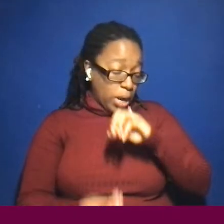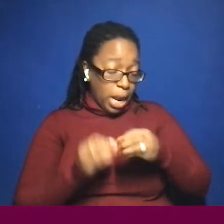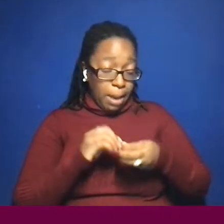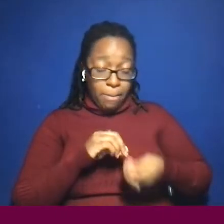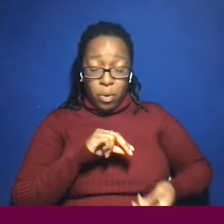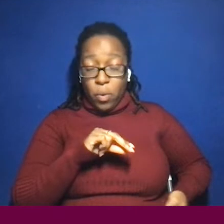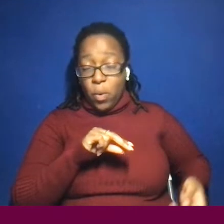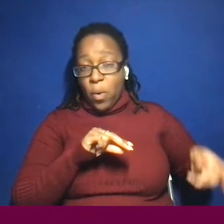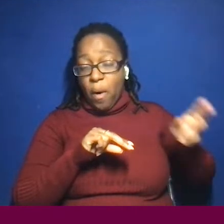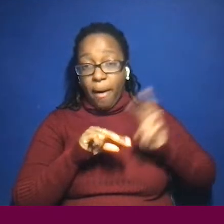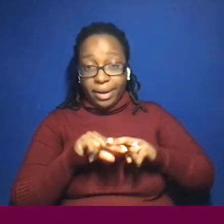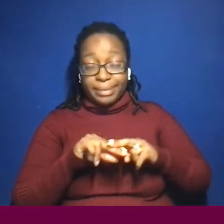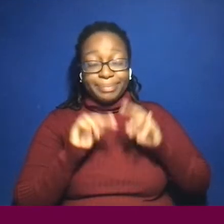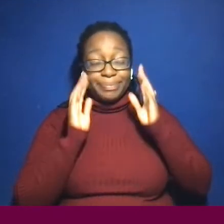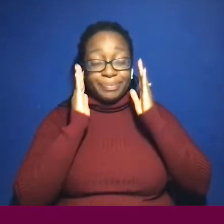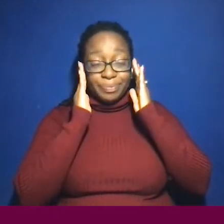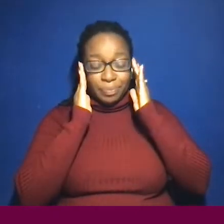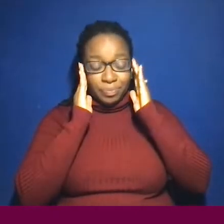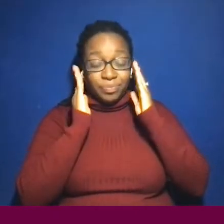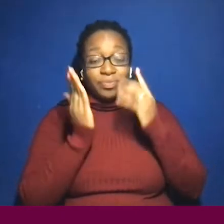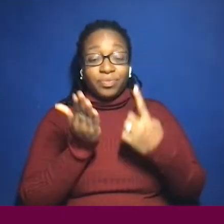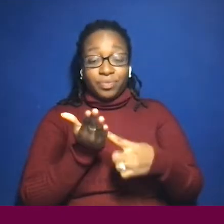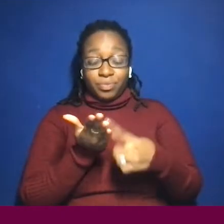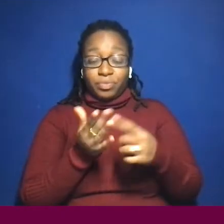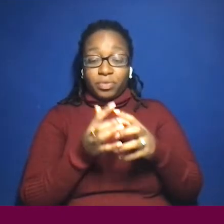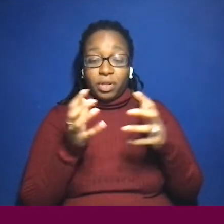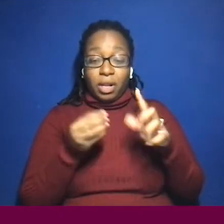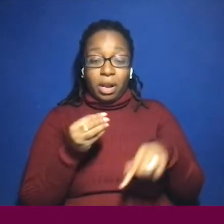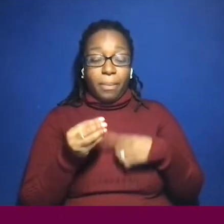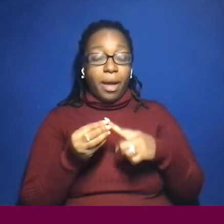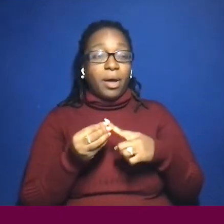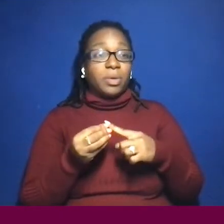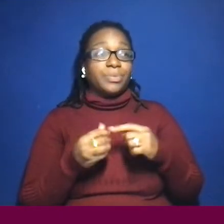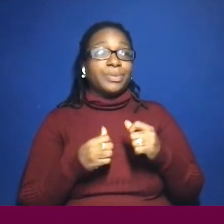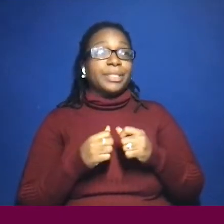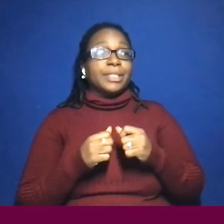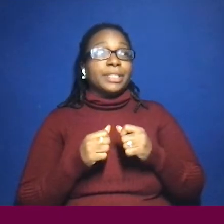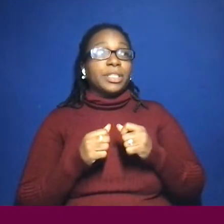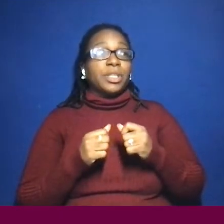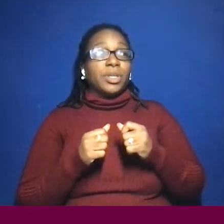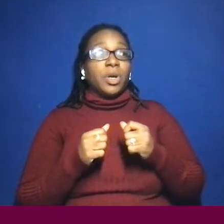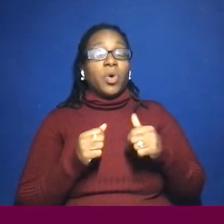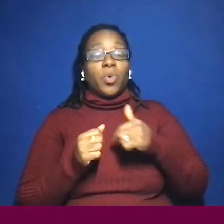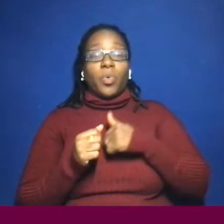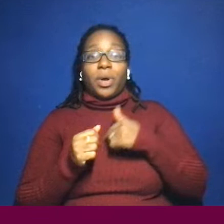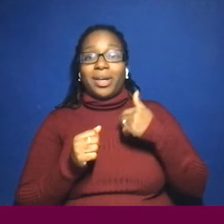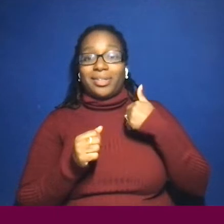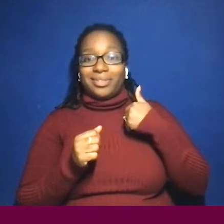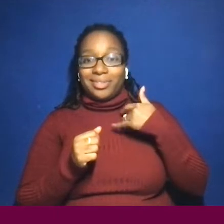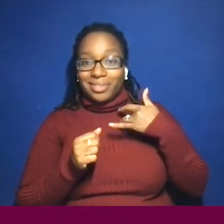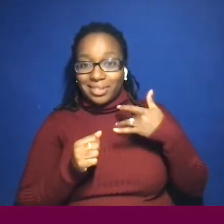it says a whole lot about... Because we collectively presume that the people in